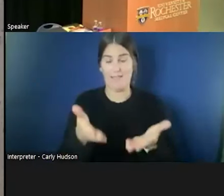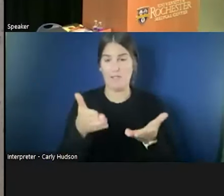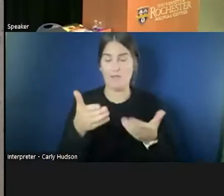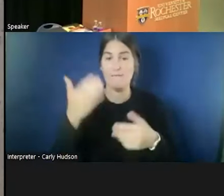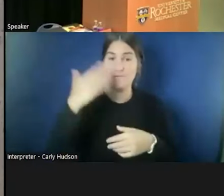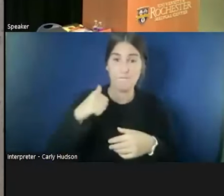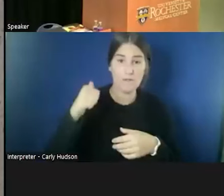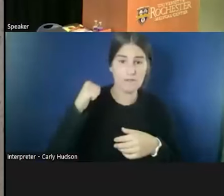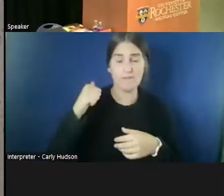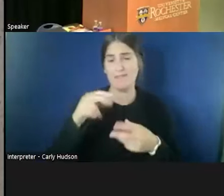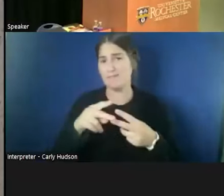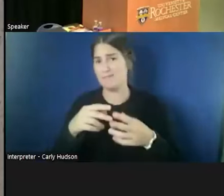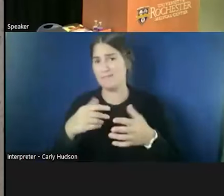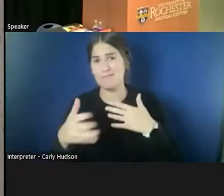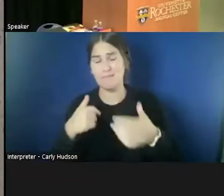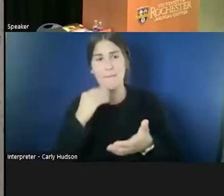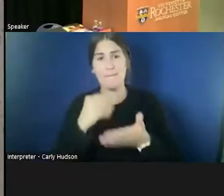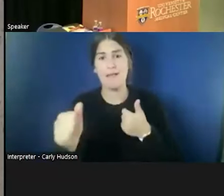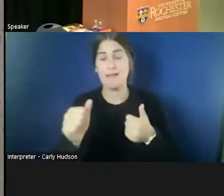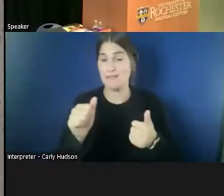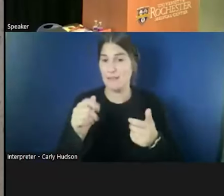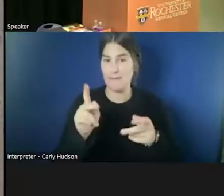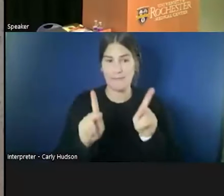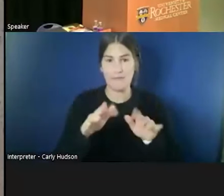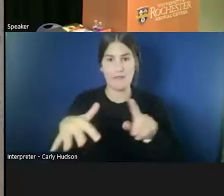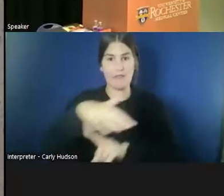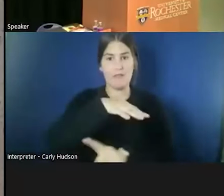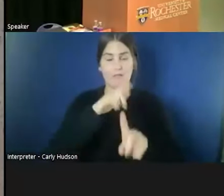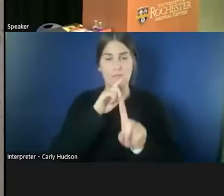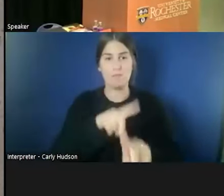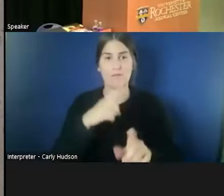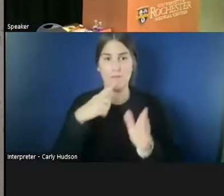matter who is around them our neighbors have responded with initiatives like Nas but the